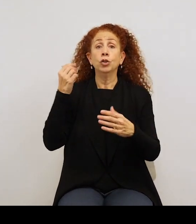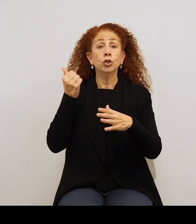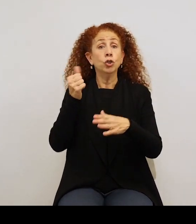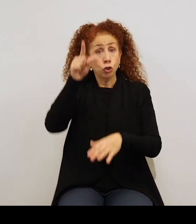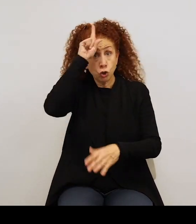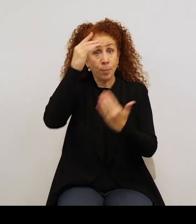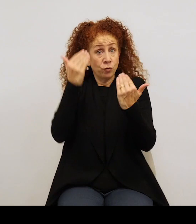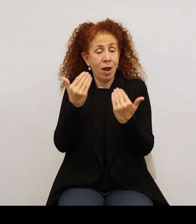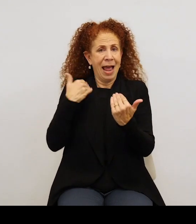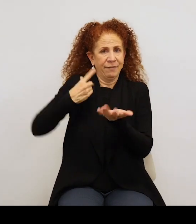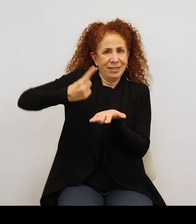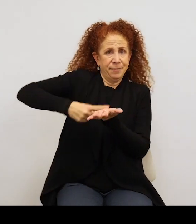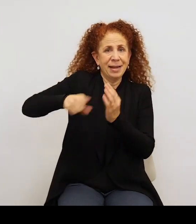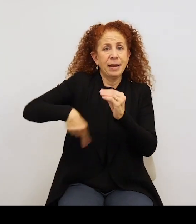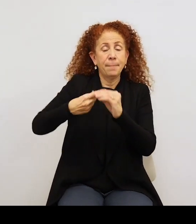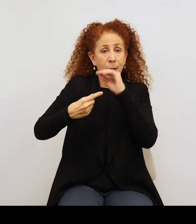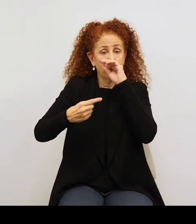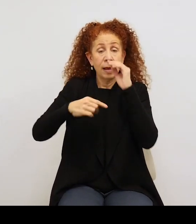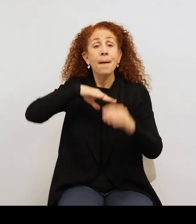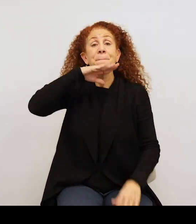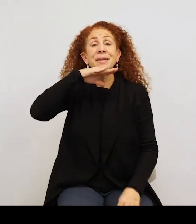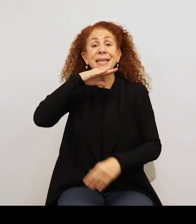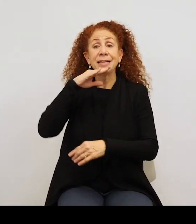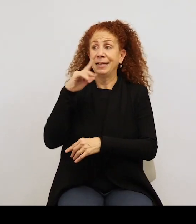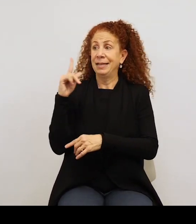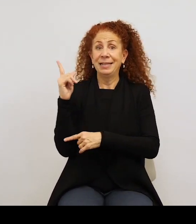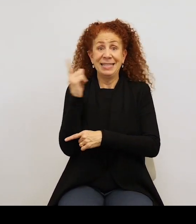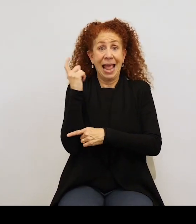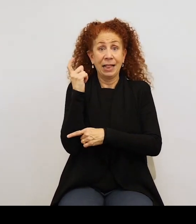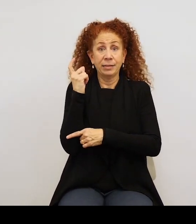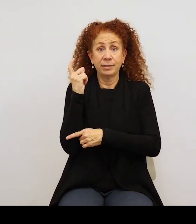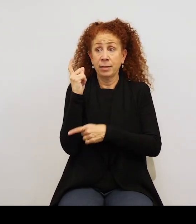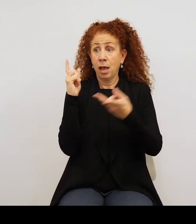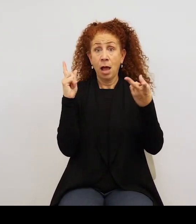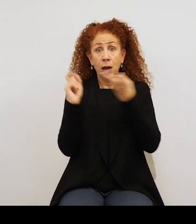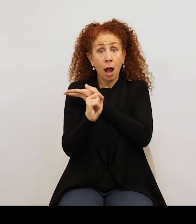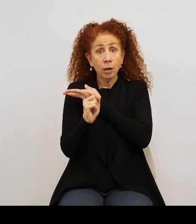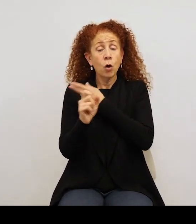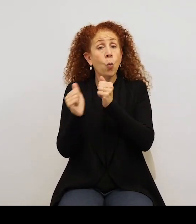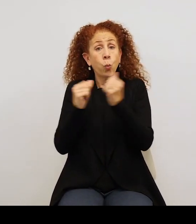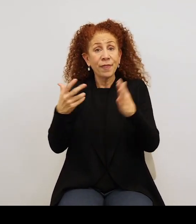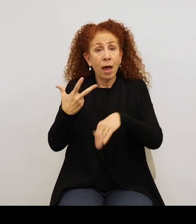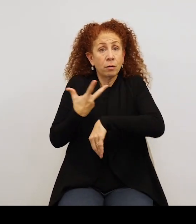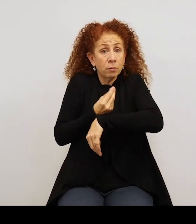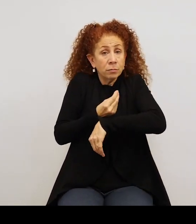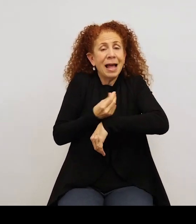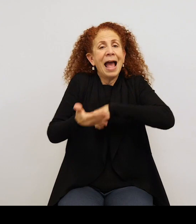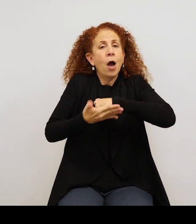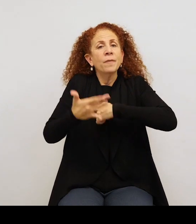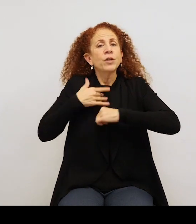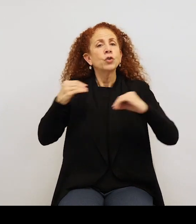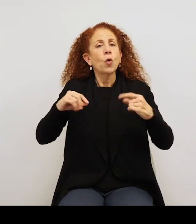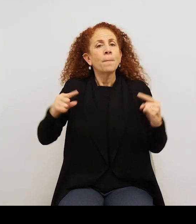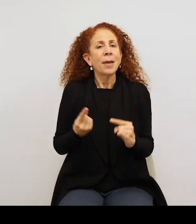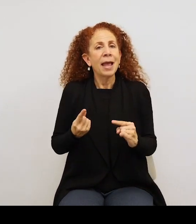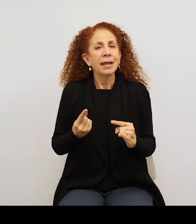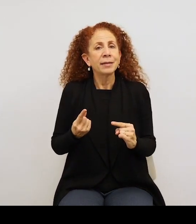about cutting the tails of piglets without anaesthetizing them before. And they know this is painful, but they do it